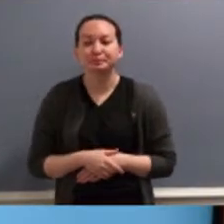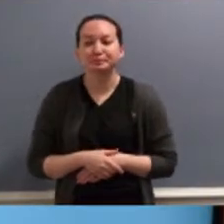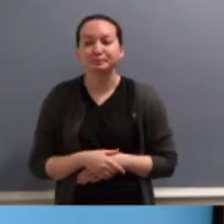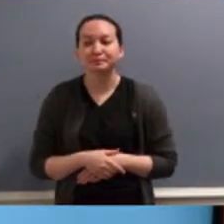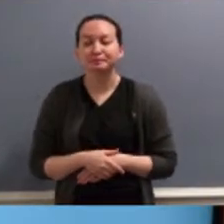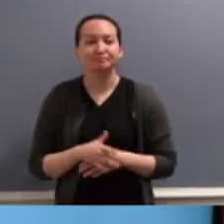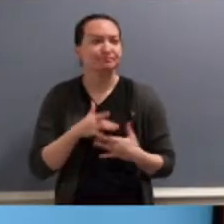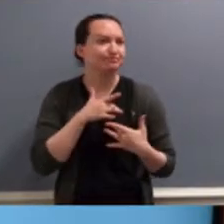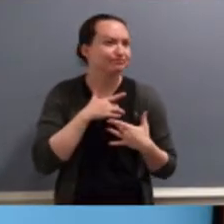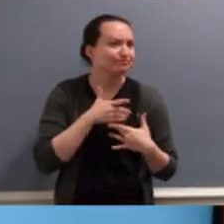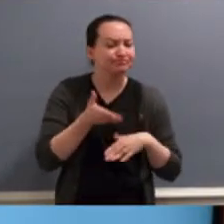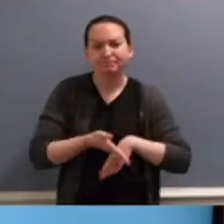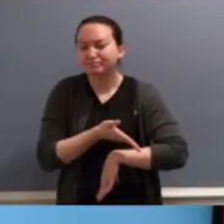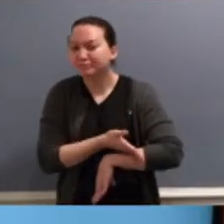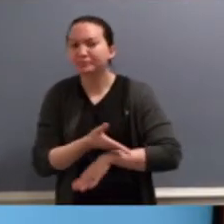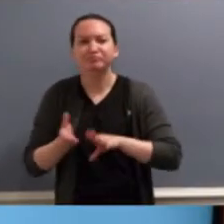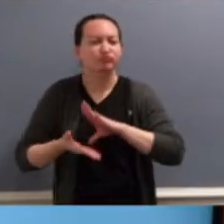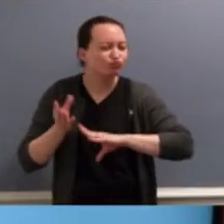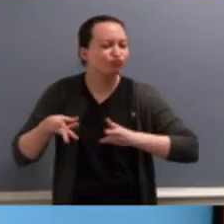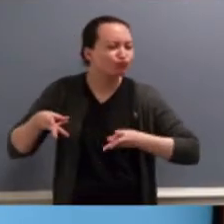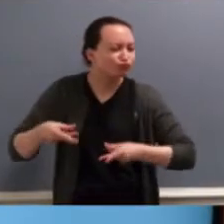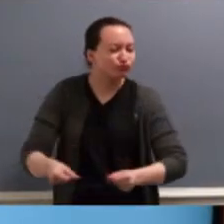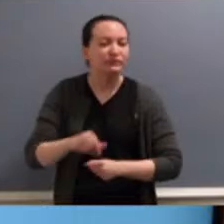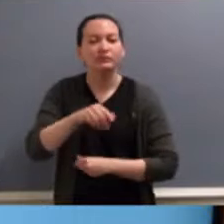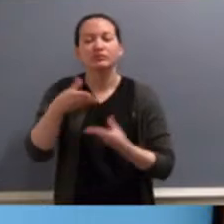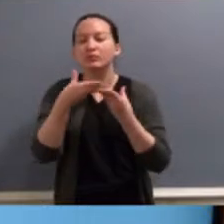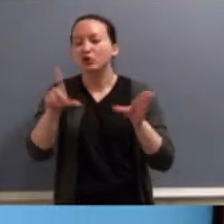primarily improvements and efficiencies within general government operations